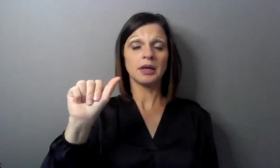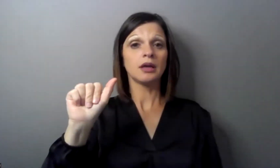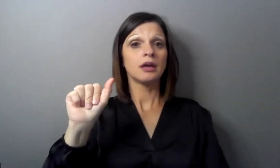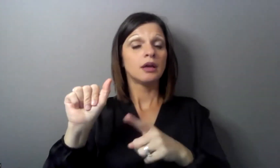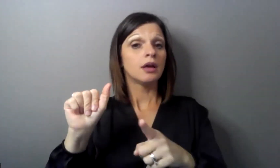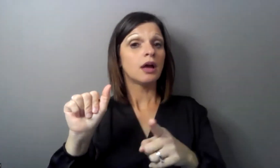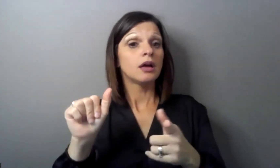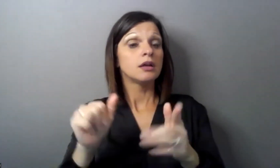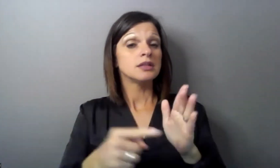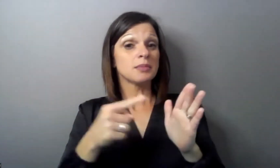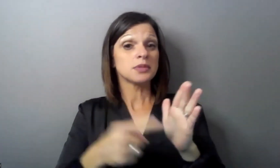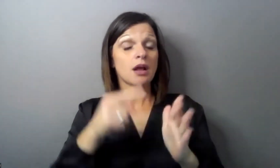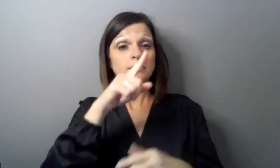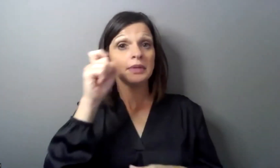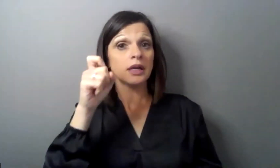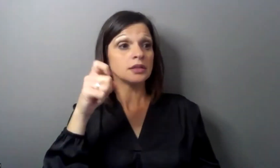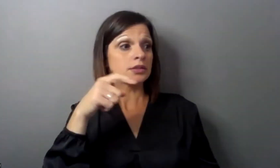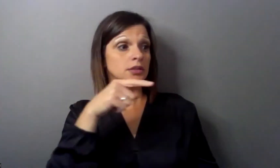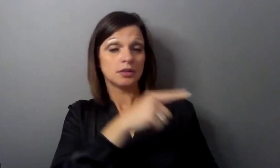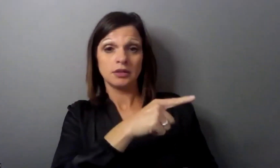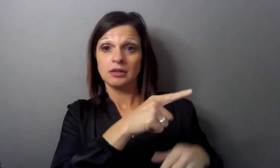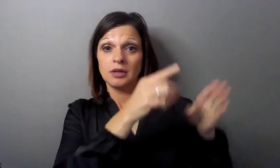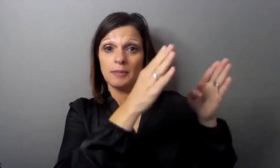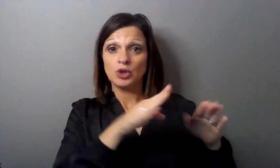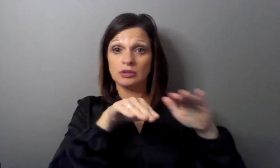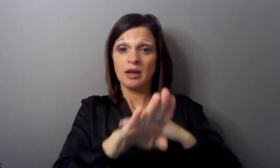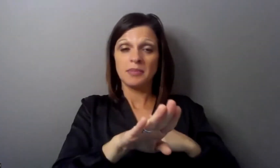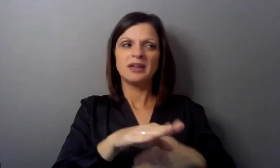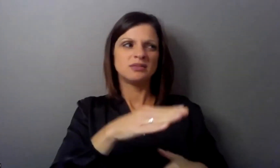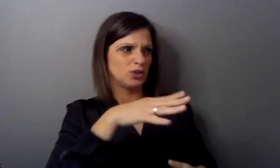on their breath they would actually call the police. I was like no,